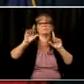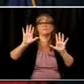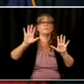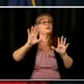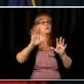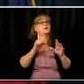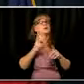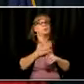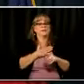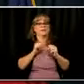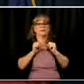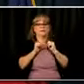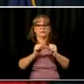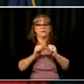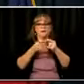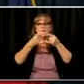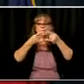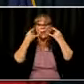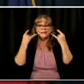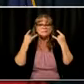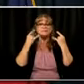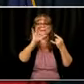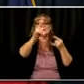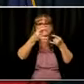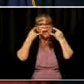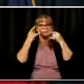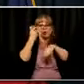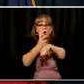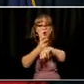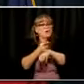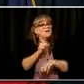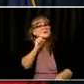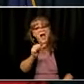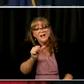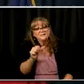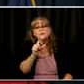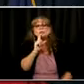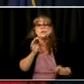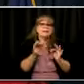you you you shouldn't yeah why do you need to be told by your county or your city or